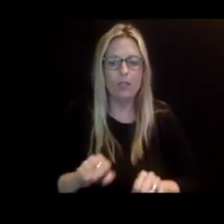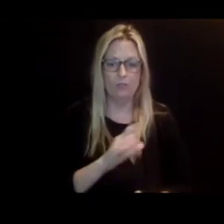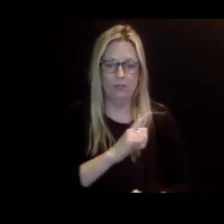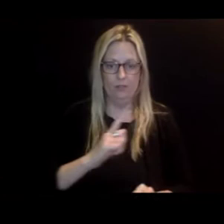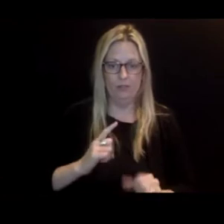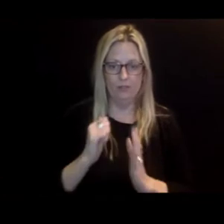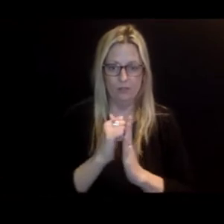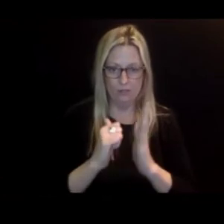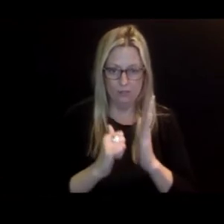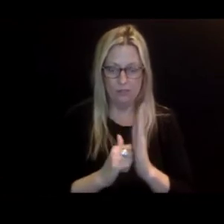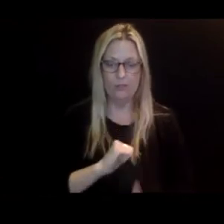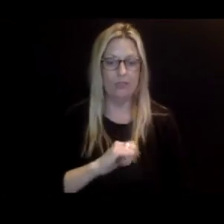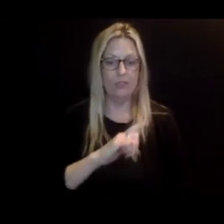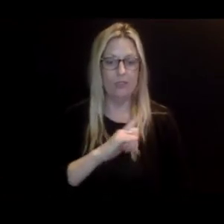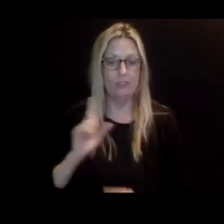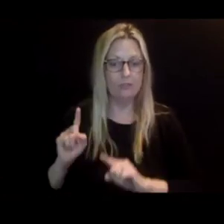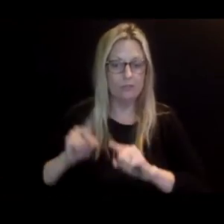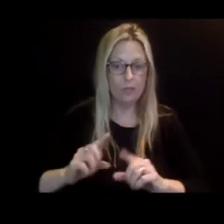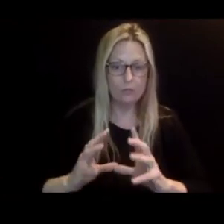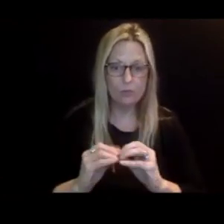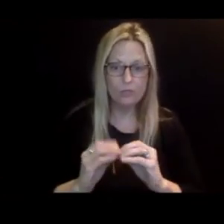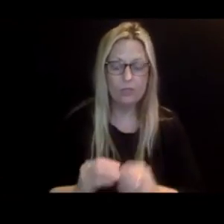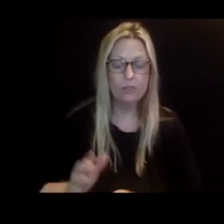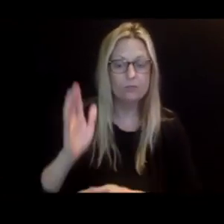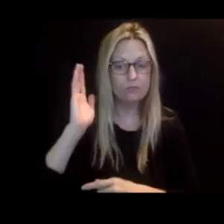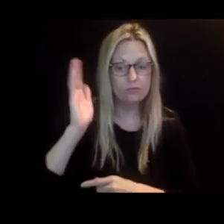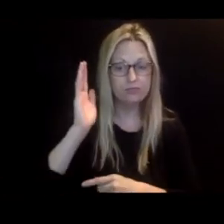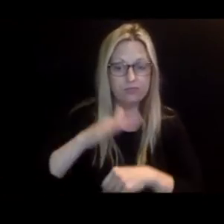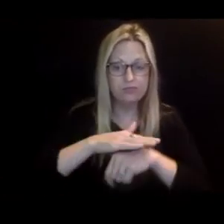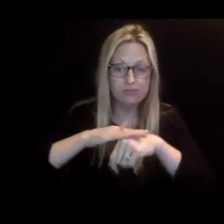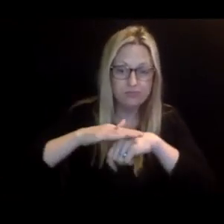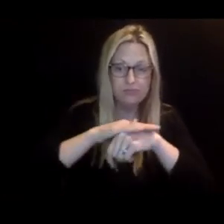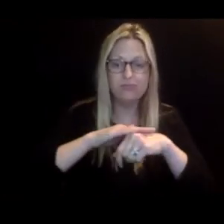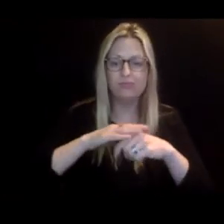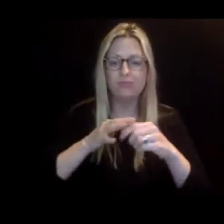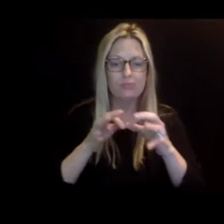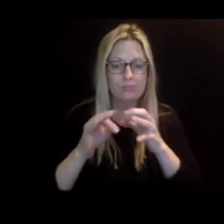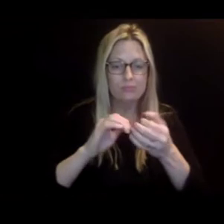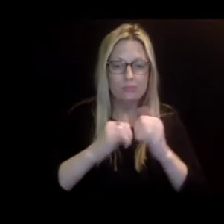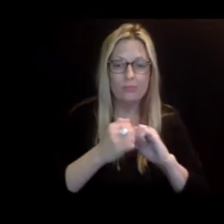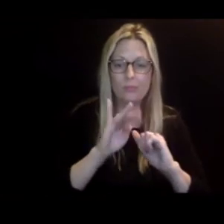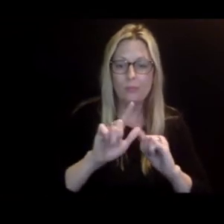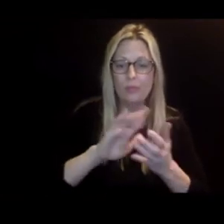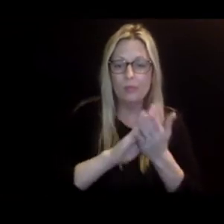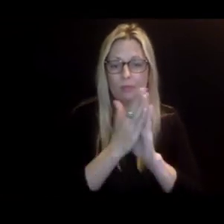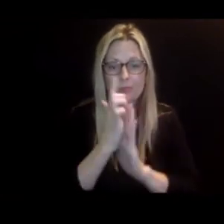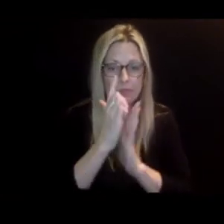come to the meeting and present on an introductory “how a bill becomes a law” and at the